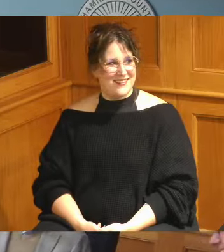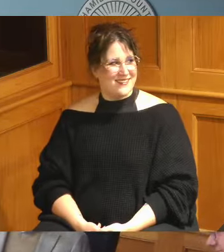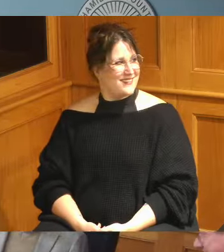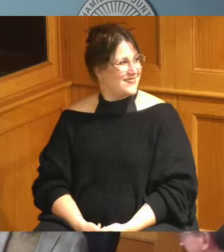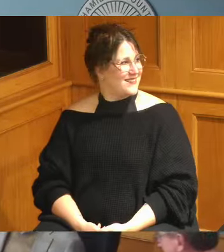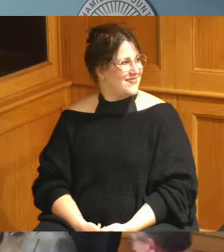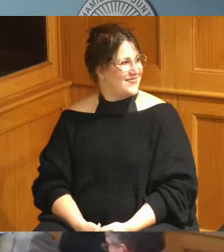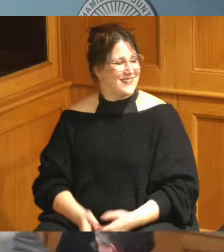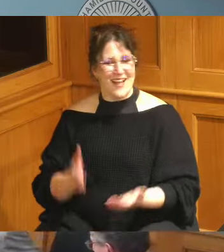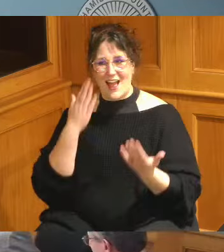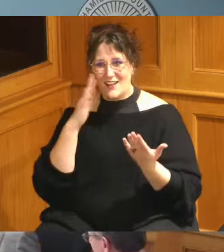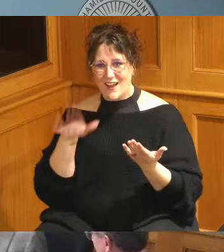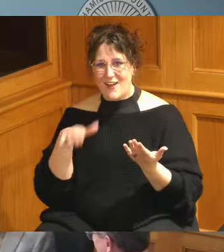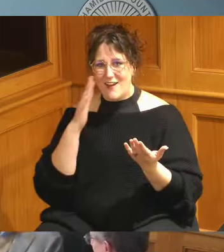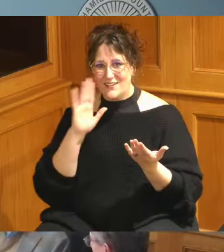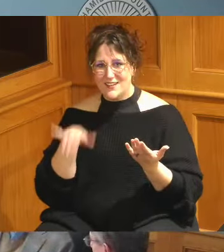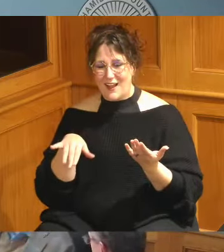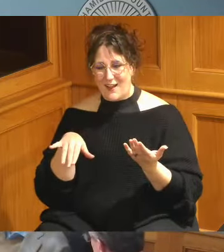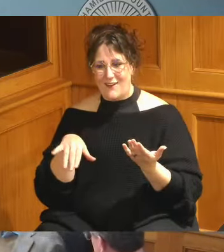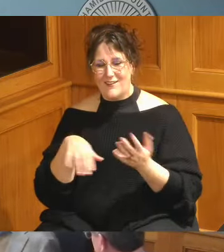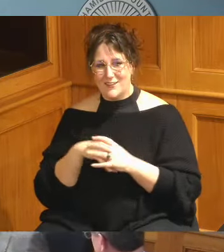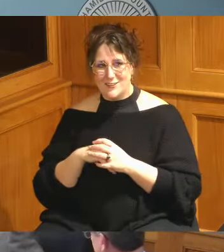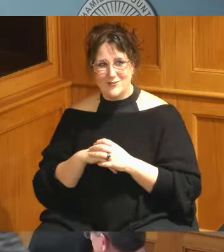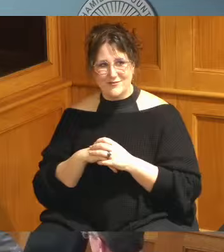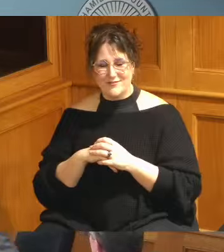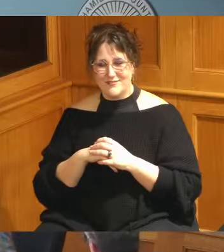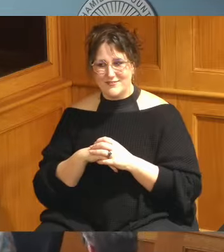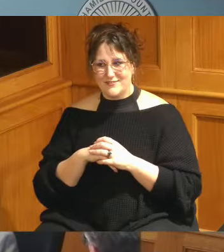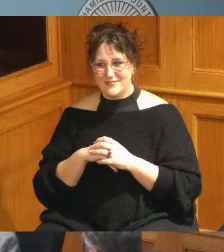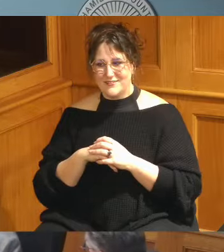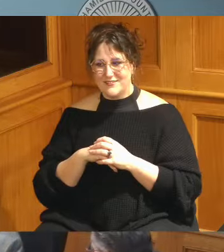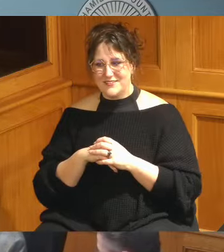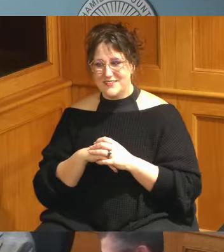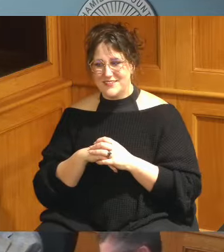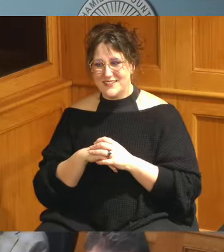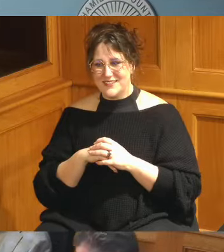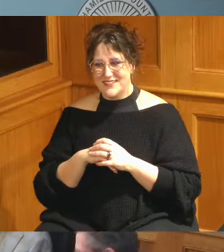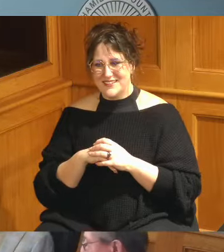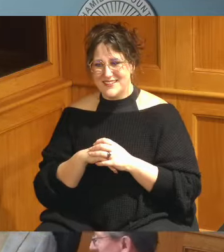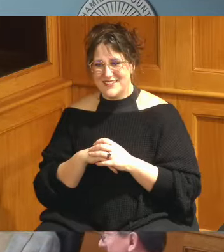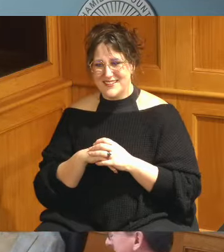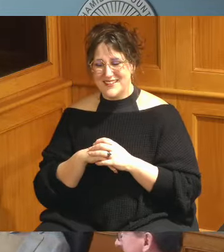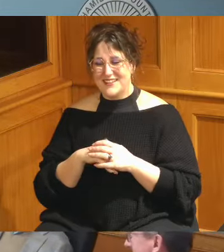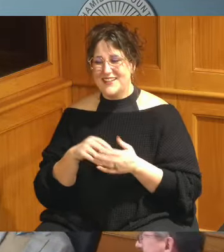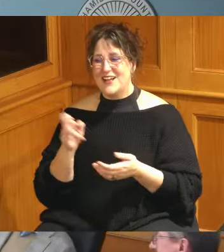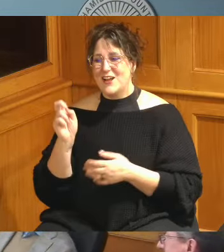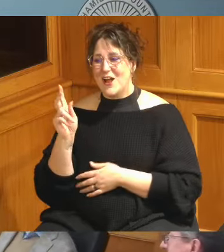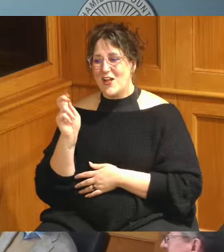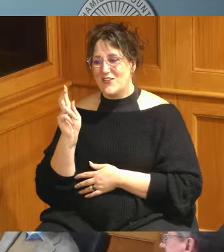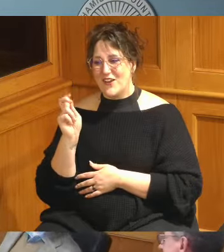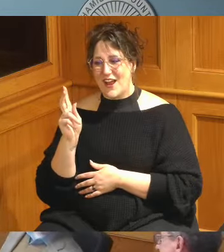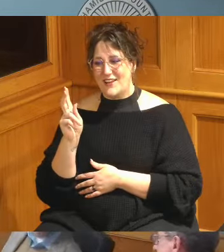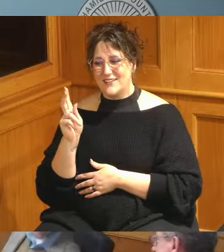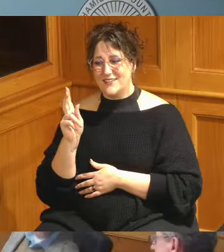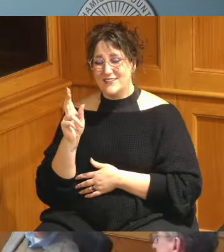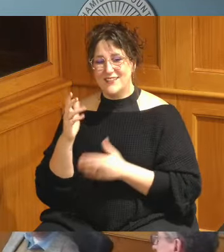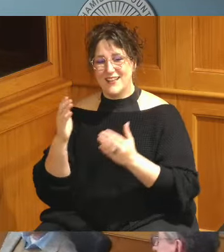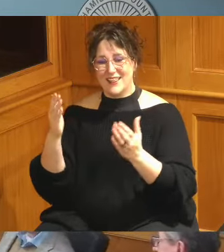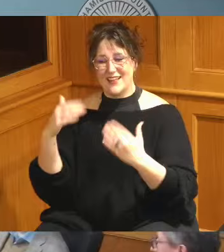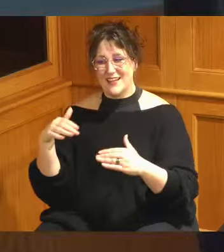It's so sad. Room is emptying out here. All right. the next item is public comments.